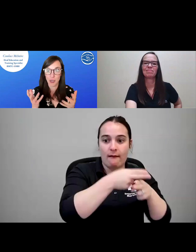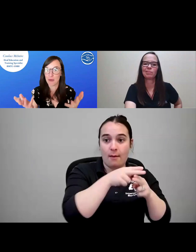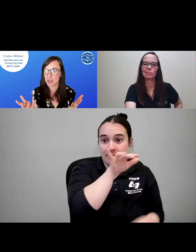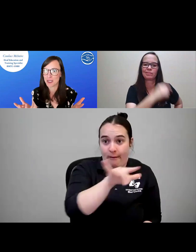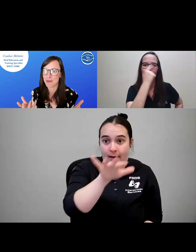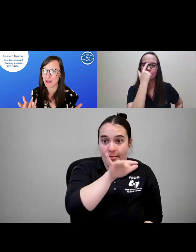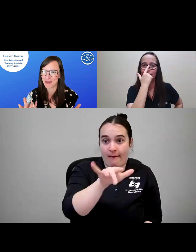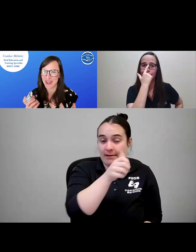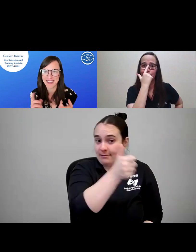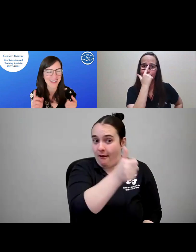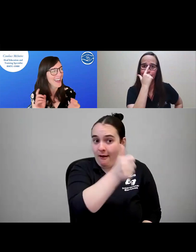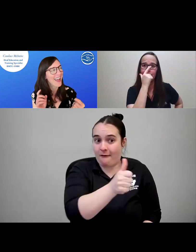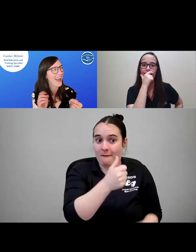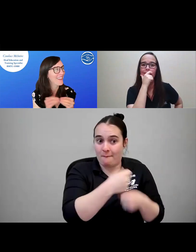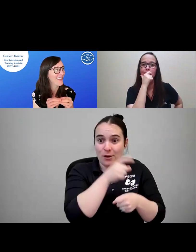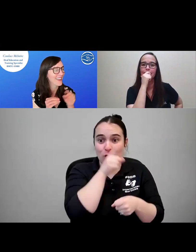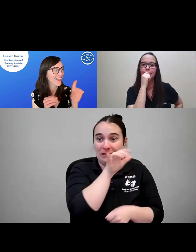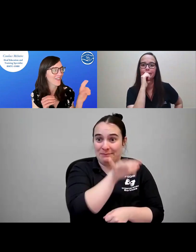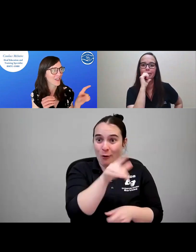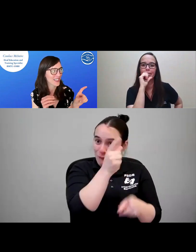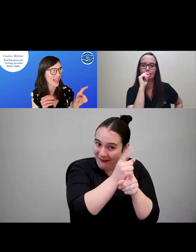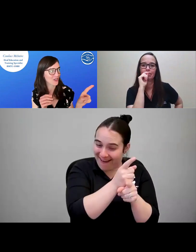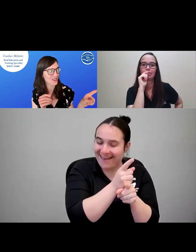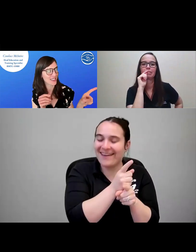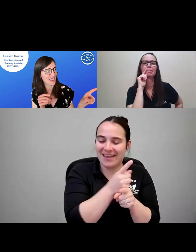you know, make sure it's spelled correctly. And then for the title,